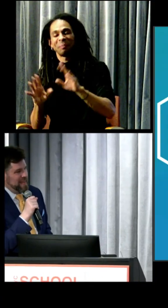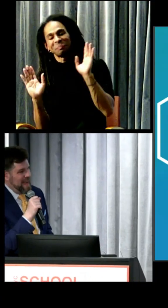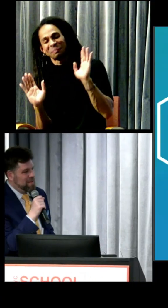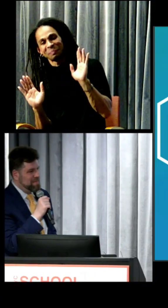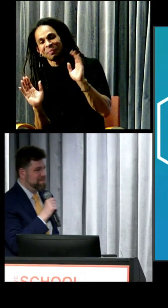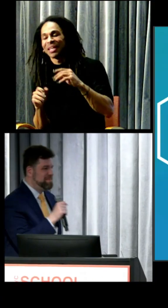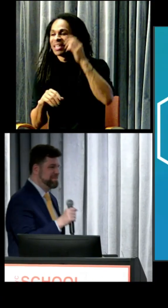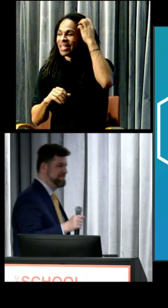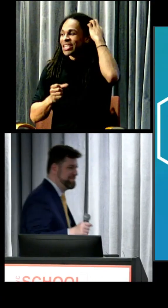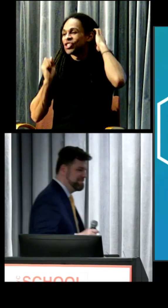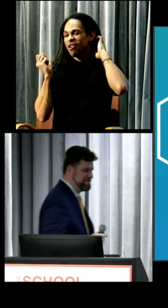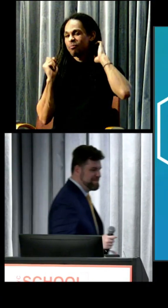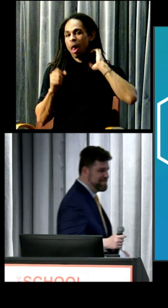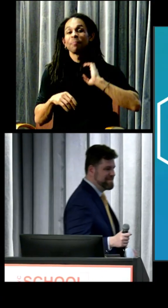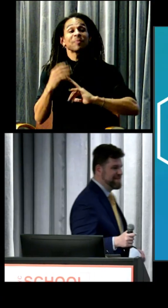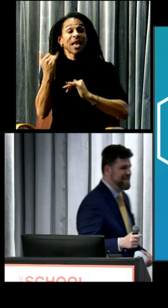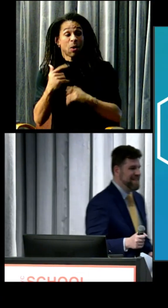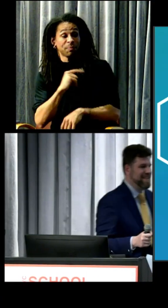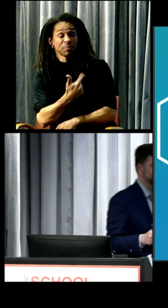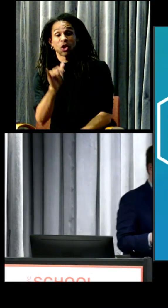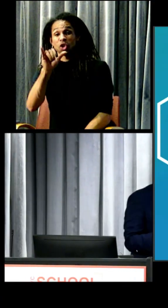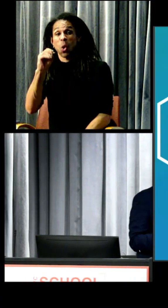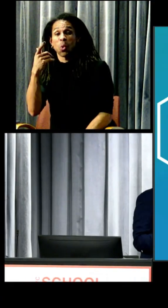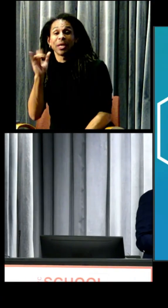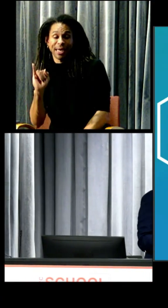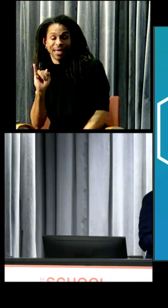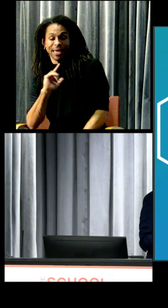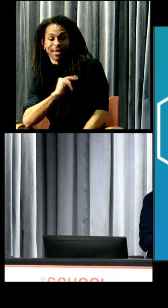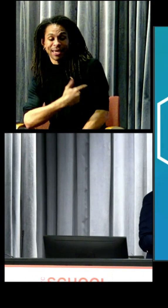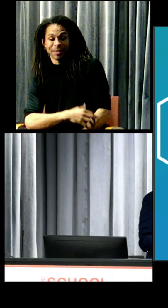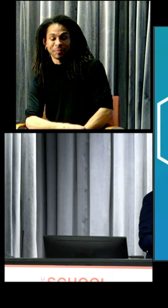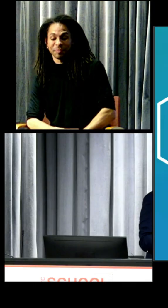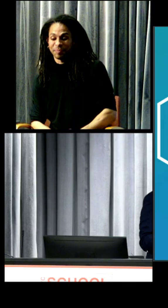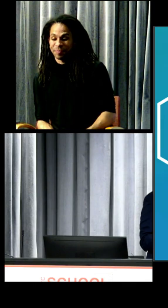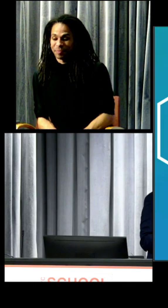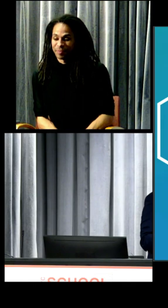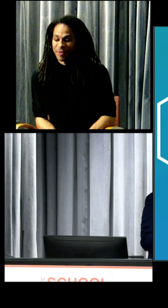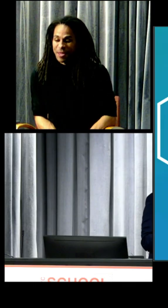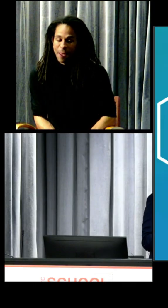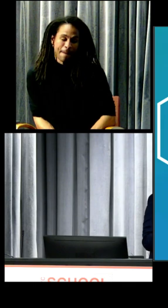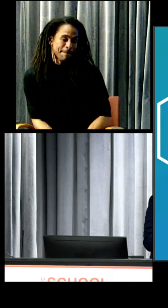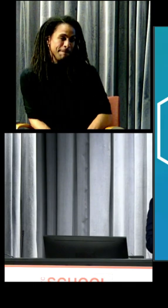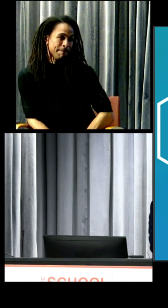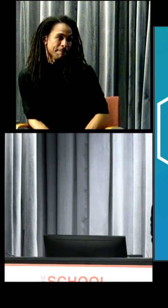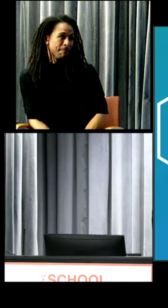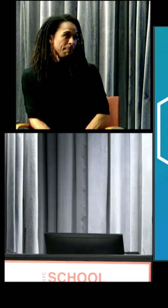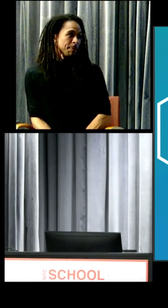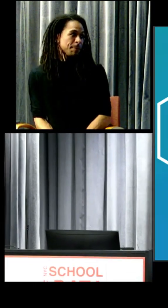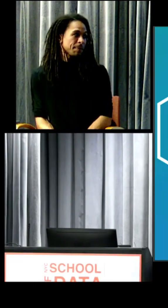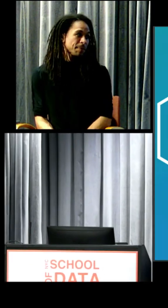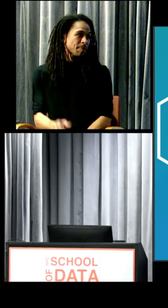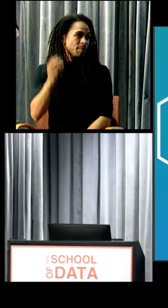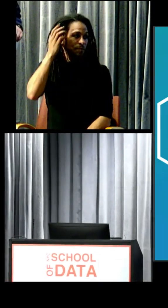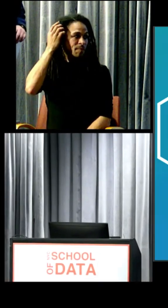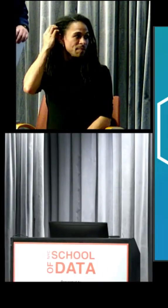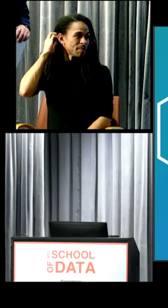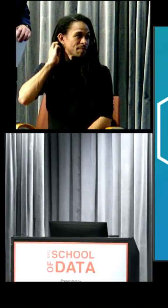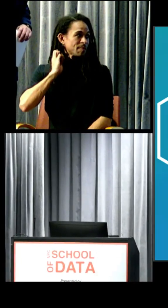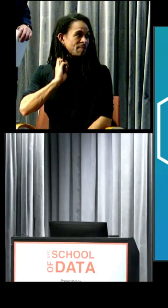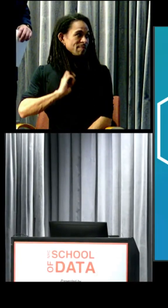This year we were approached by a transit advocacy organization, and they were concerned about the